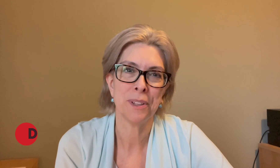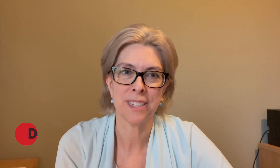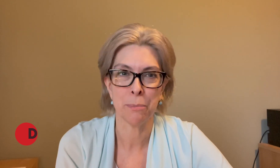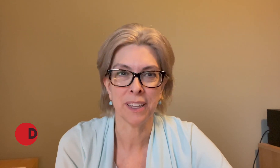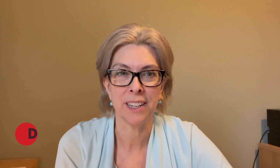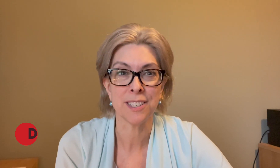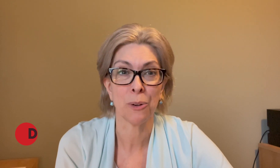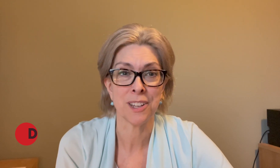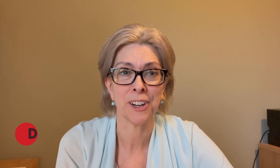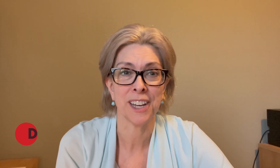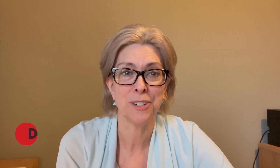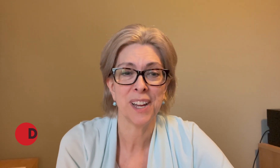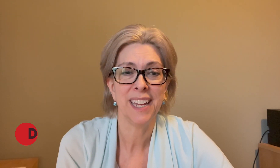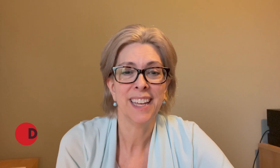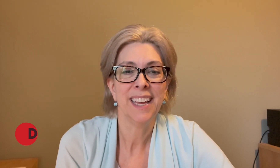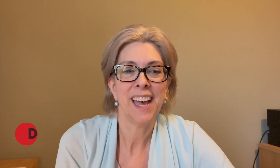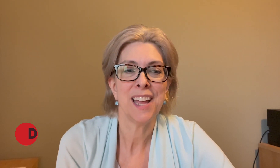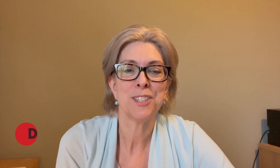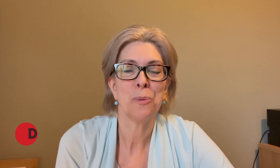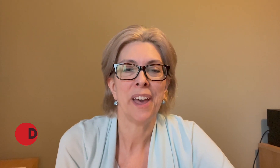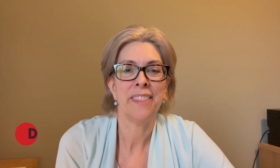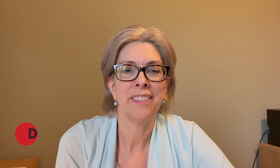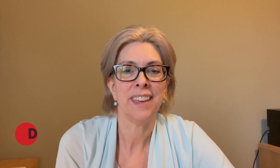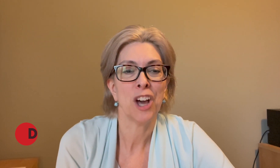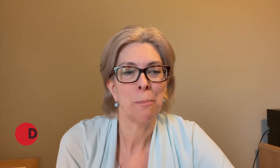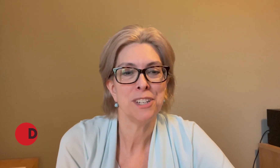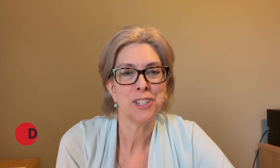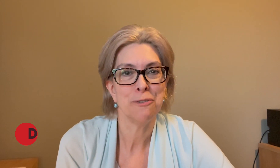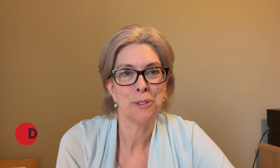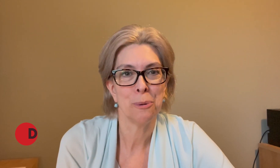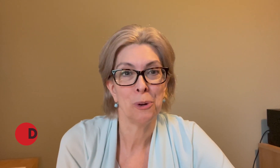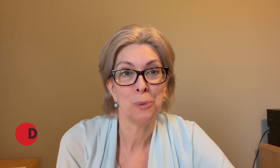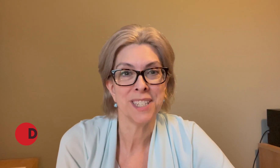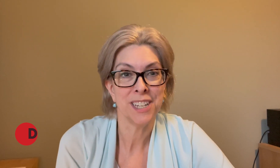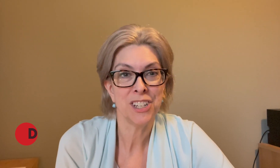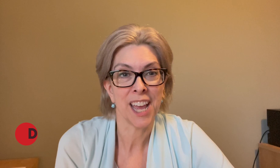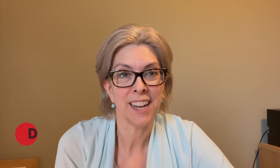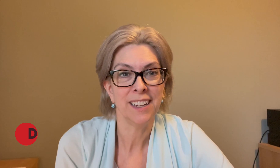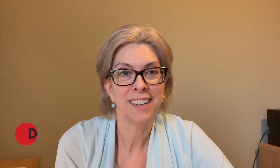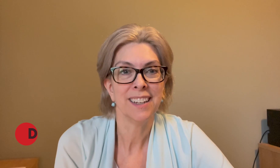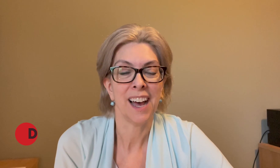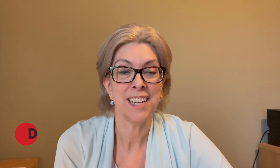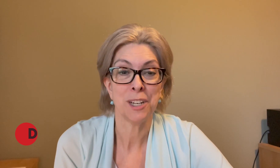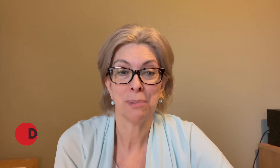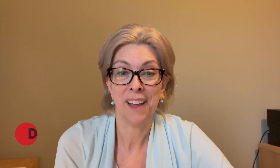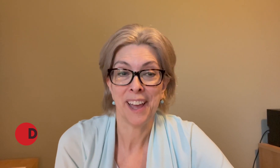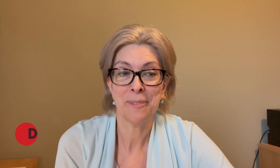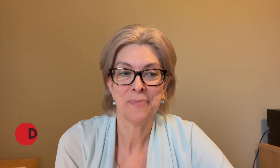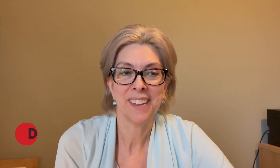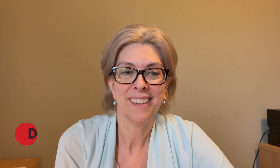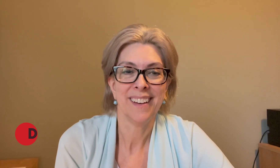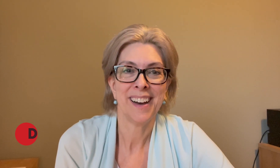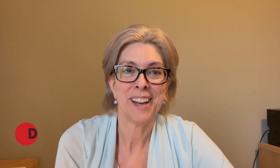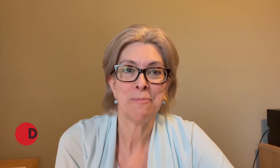people with disabilities across our country and so when the competition for the role was initiated I did apply.